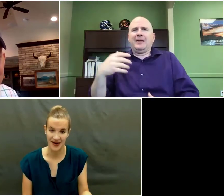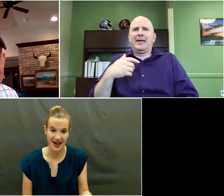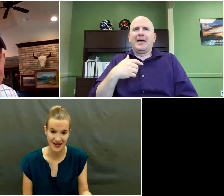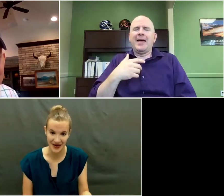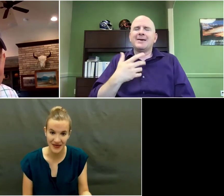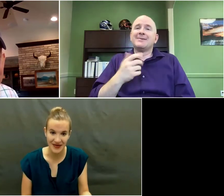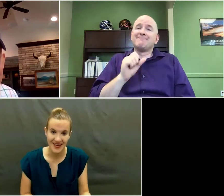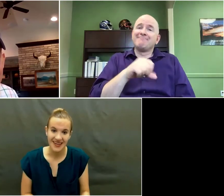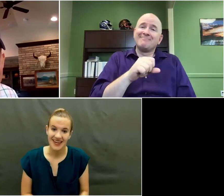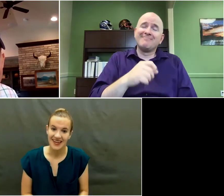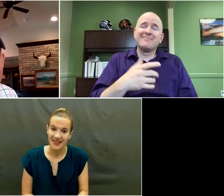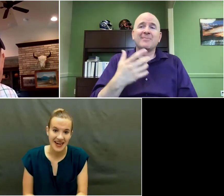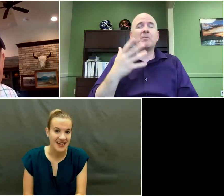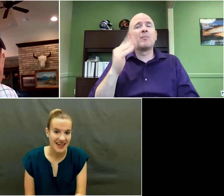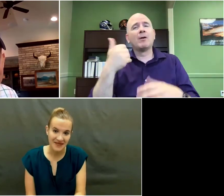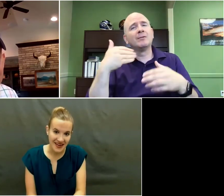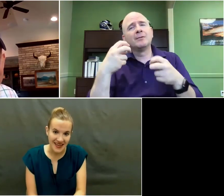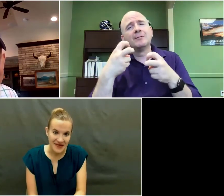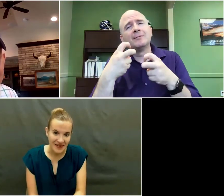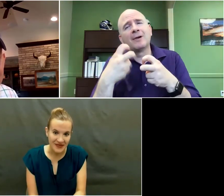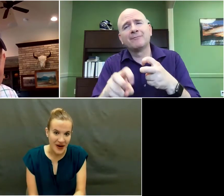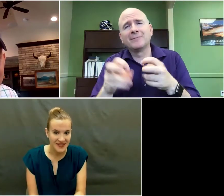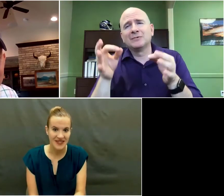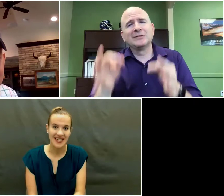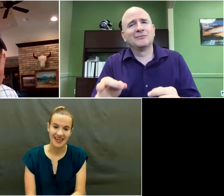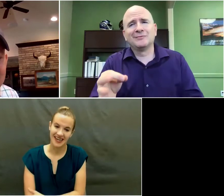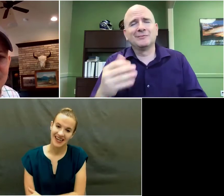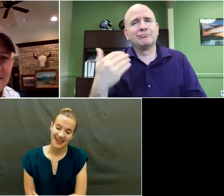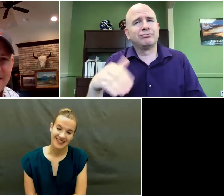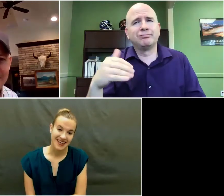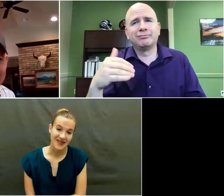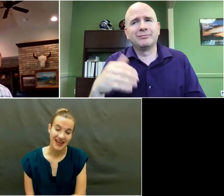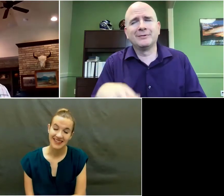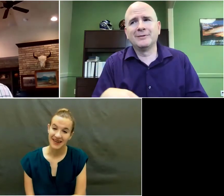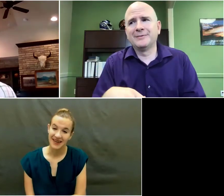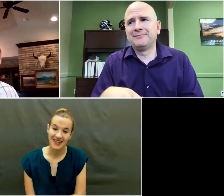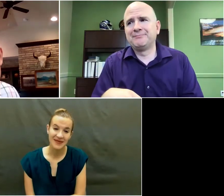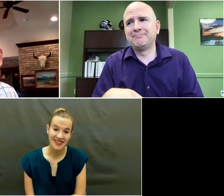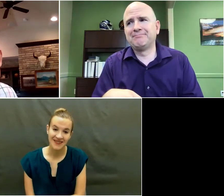Idaho? Gallaudet has everything you would ever want or need. So it definitely was a difficult